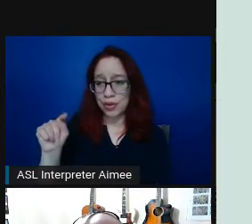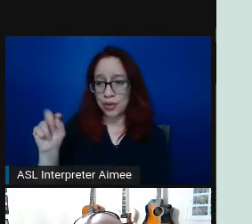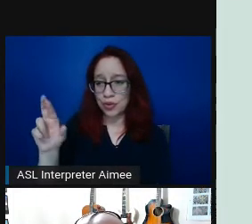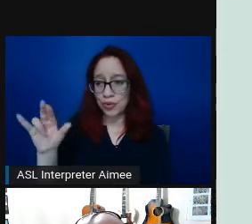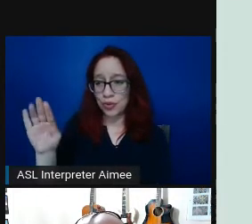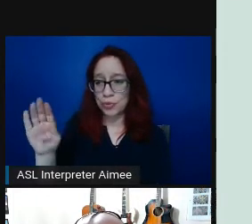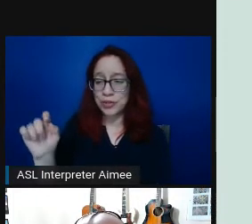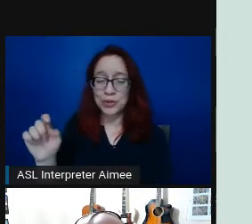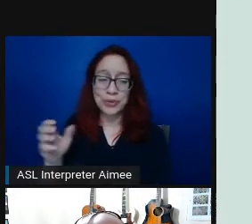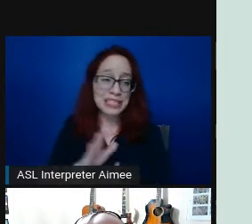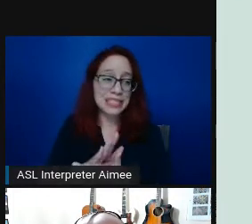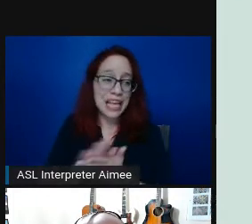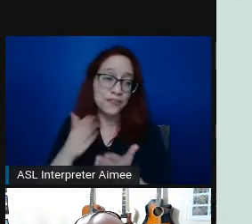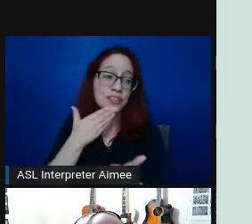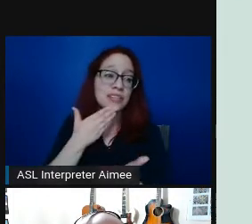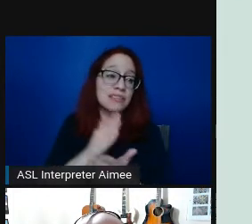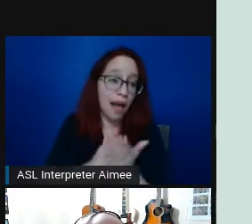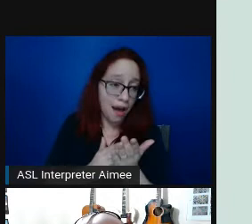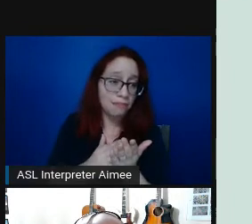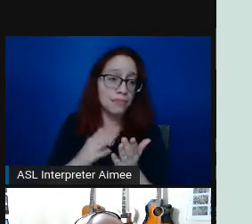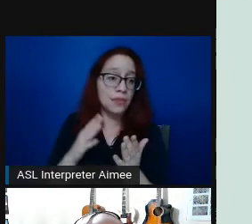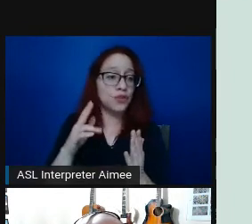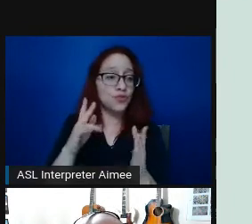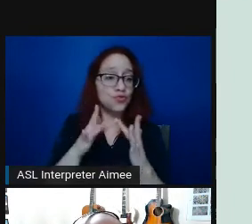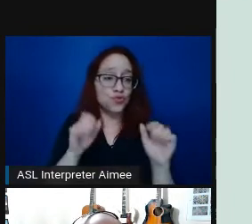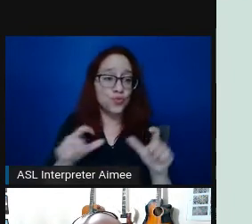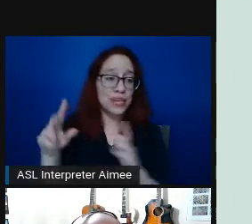Some screen readers cope with that fine, others maybe not.